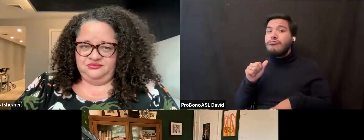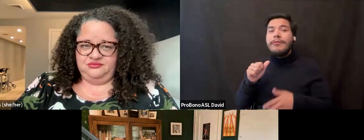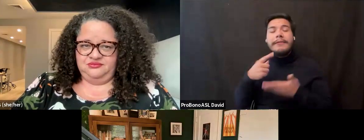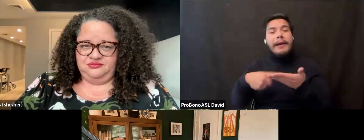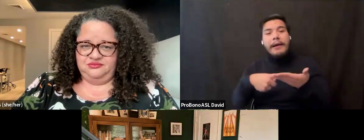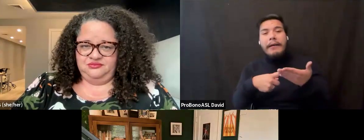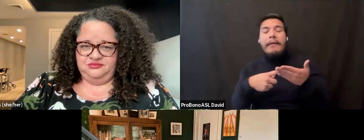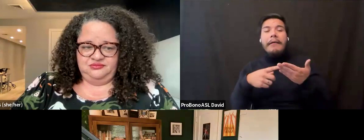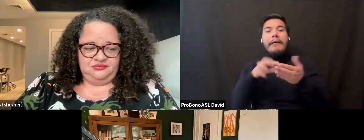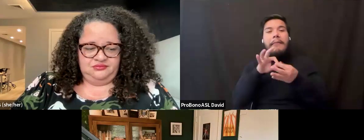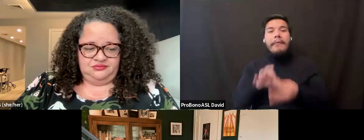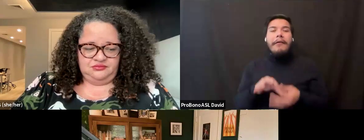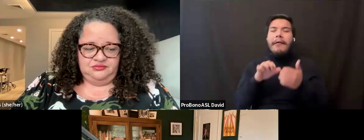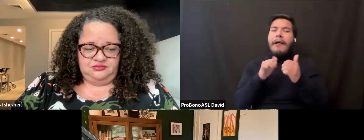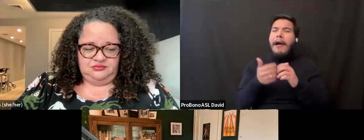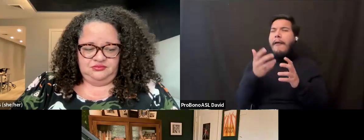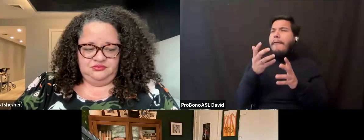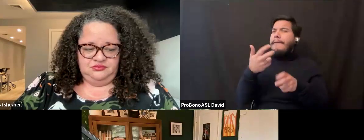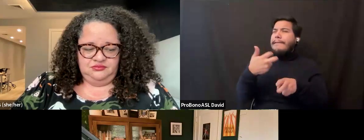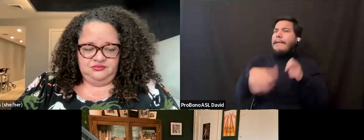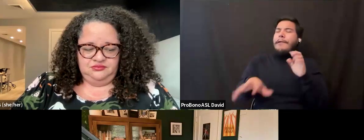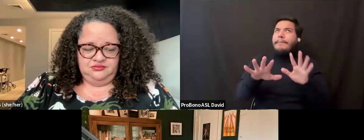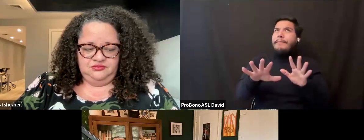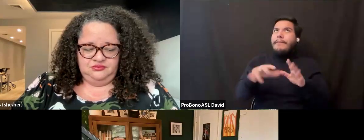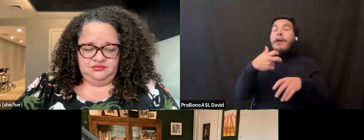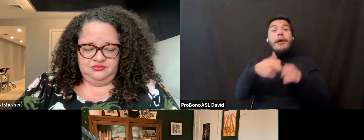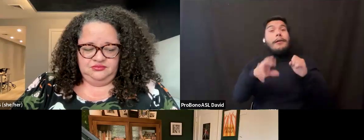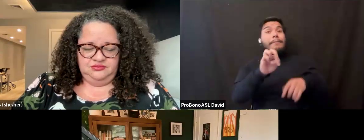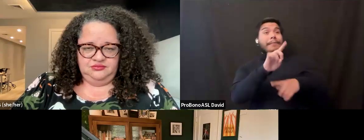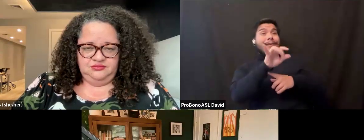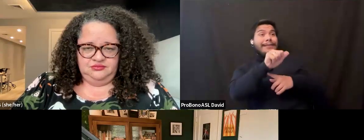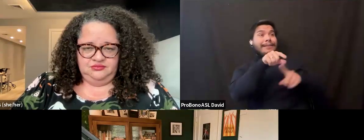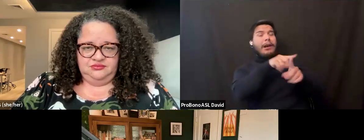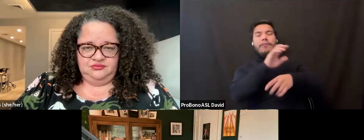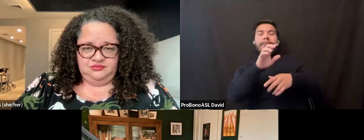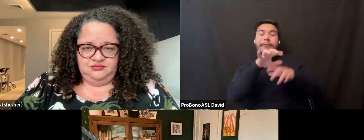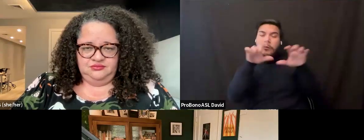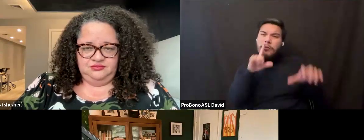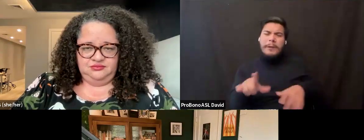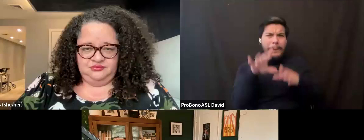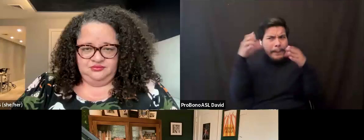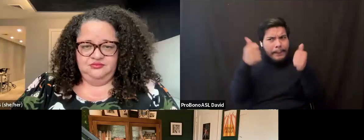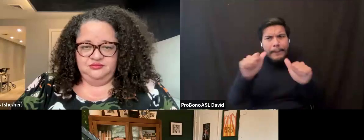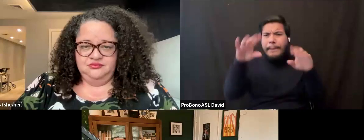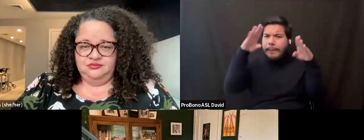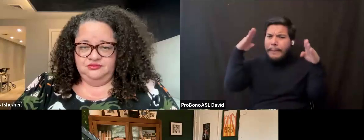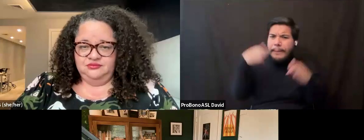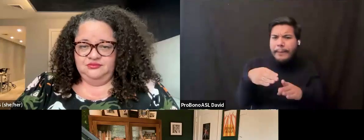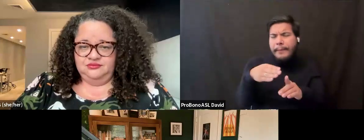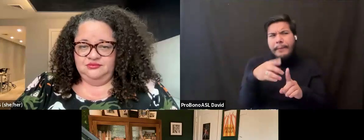how hard media tries to really hone in on a single person or a single leader,